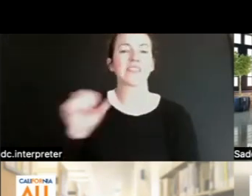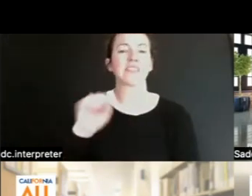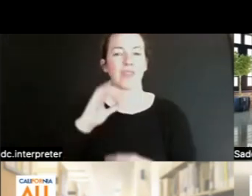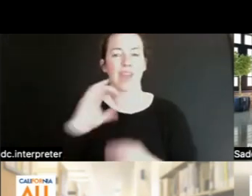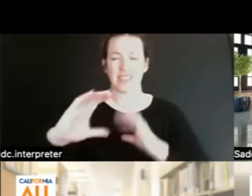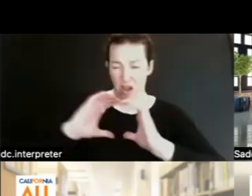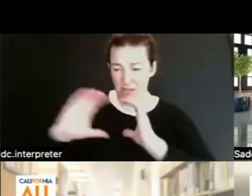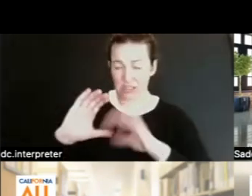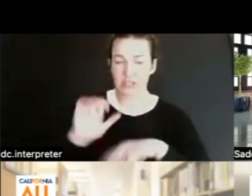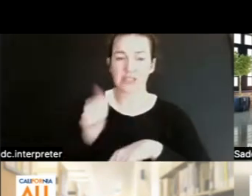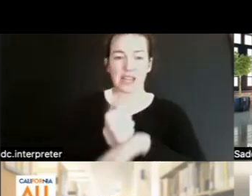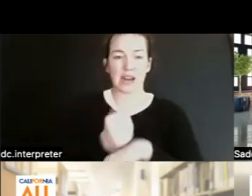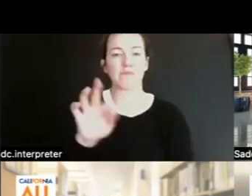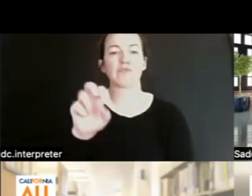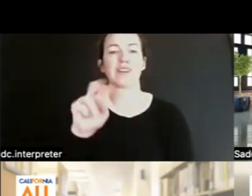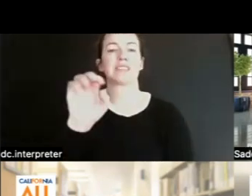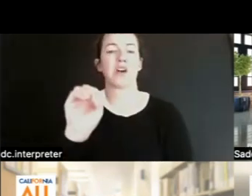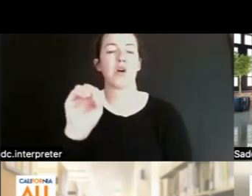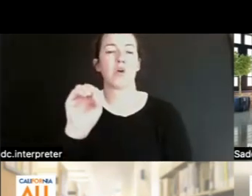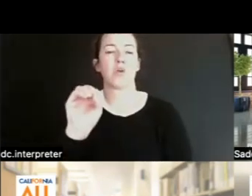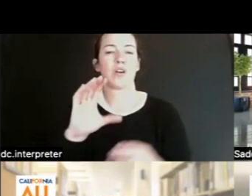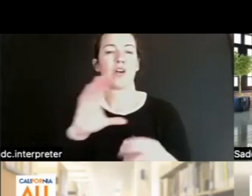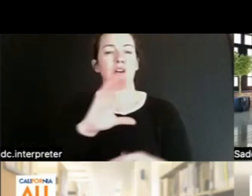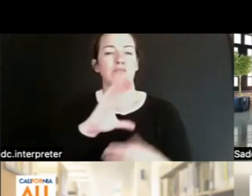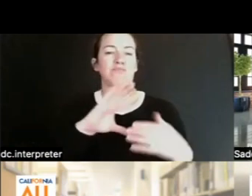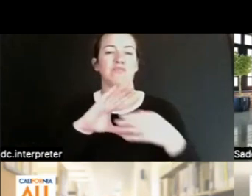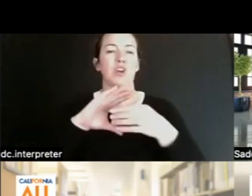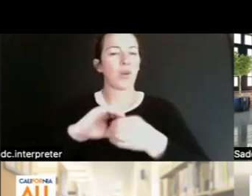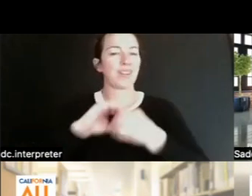Coalition for Digital Inclusion. And it's unique because it's about infrastructure,